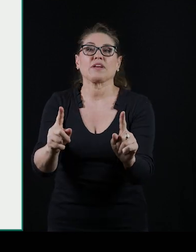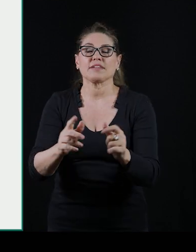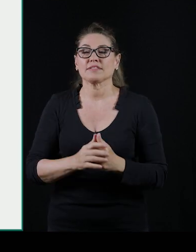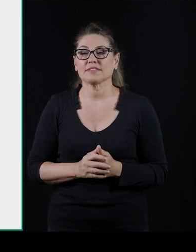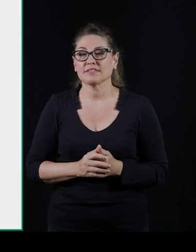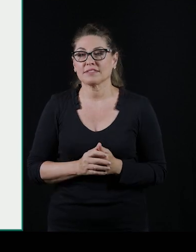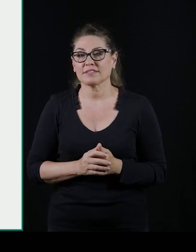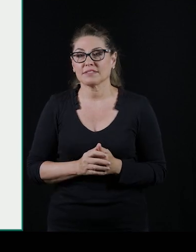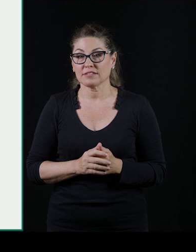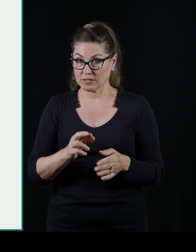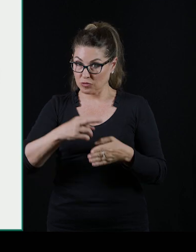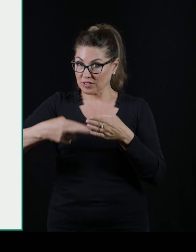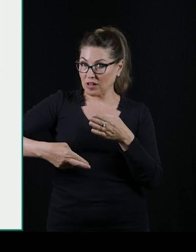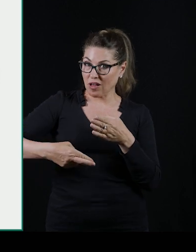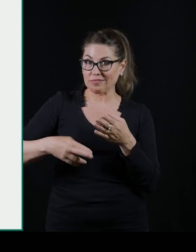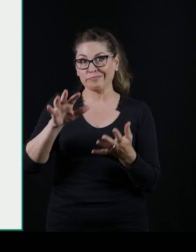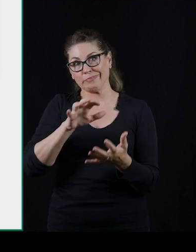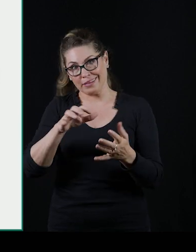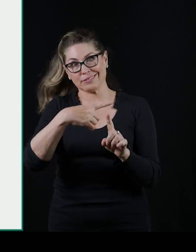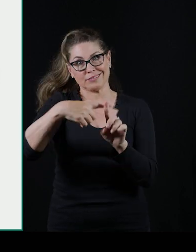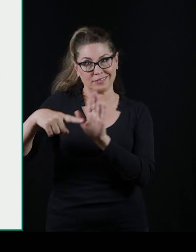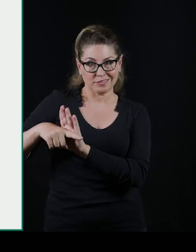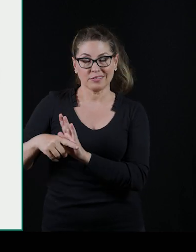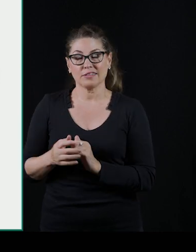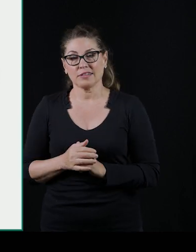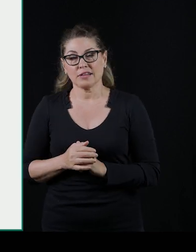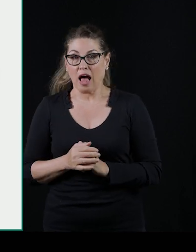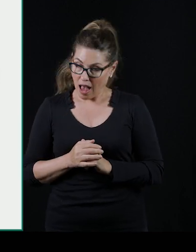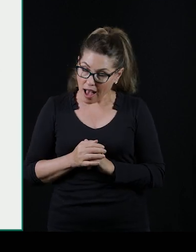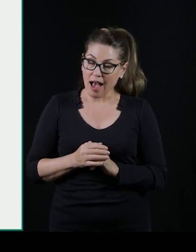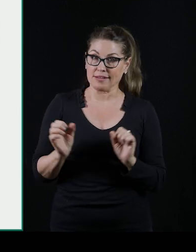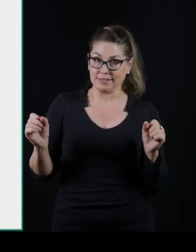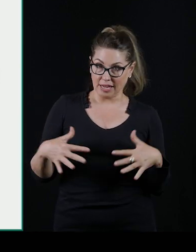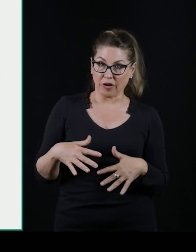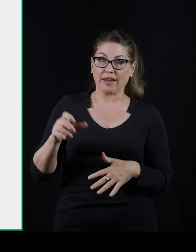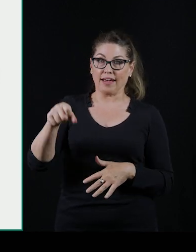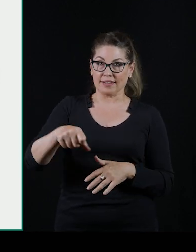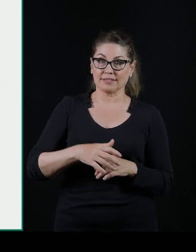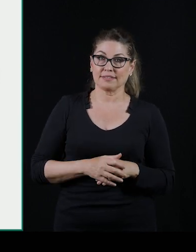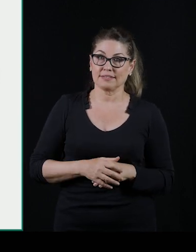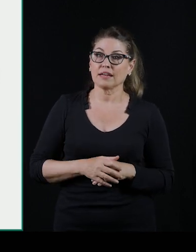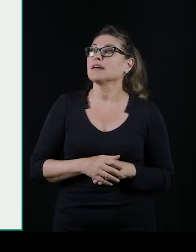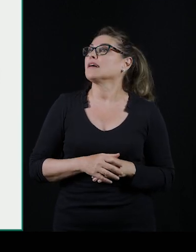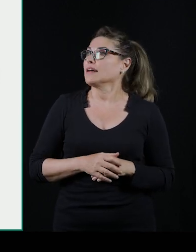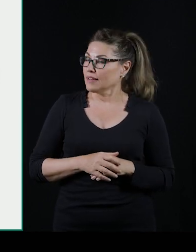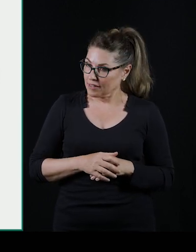And the result here was a bit mixed as well. It was scary. We did introduce regressions.